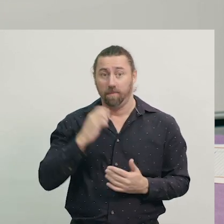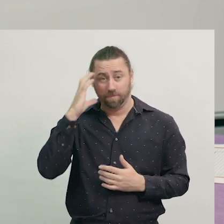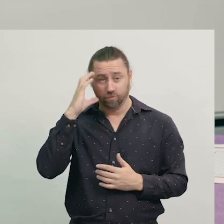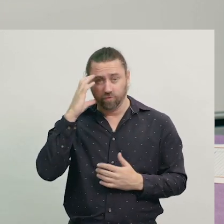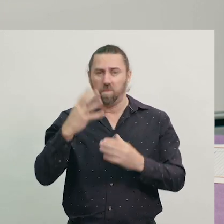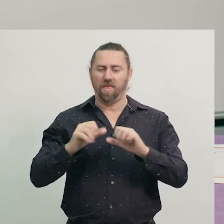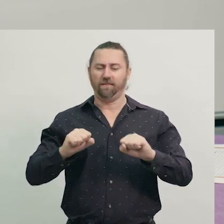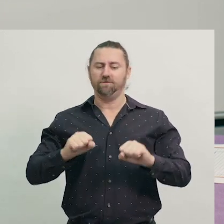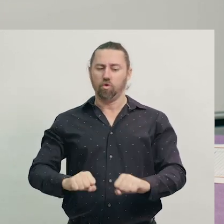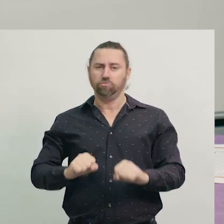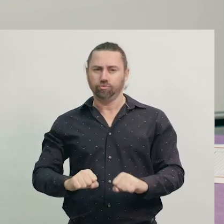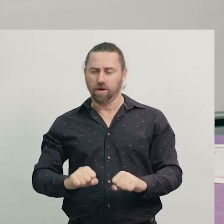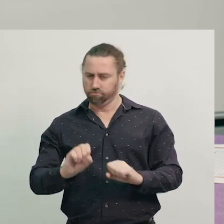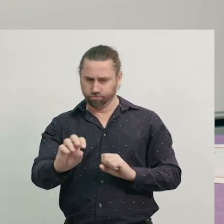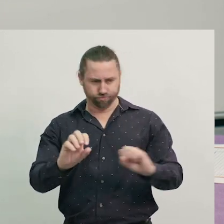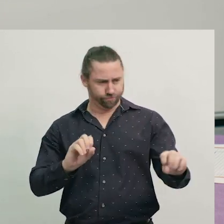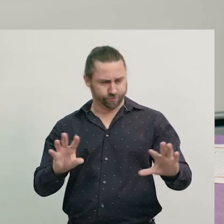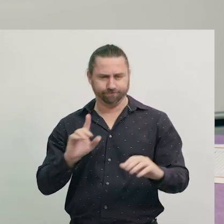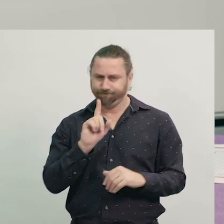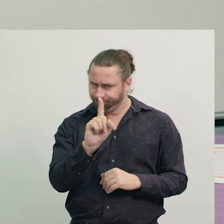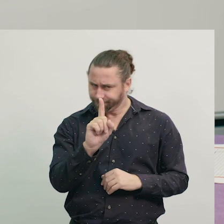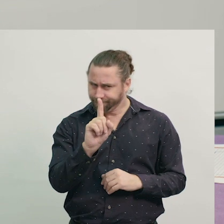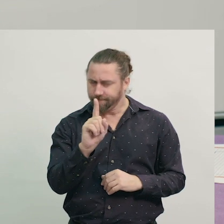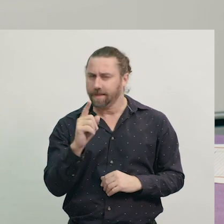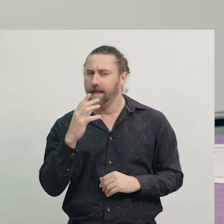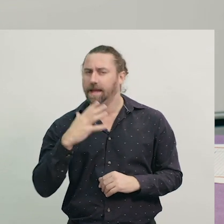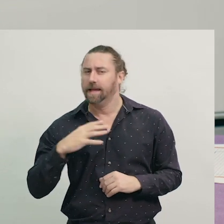To do this, I'm going to need to know a little bit more about